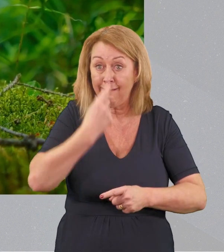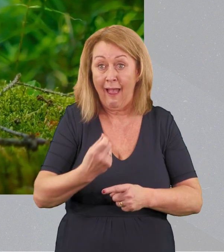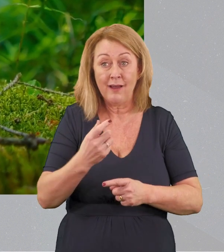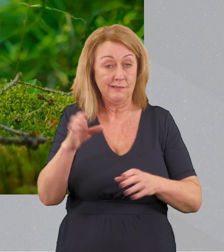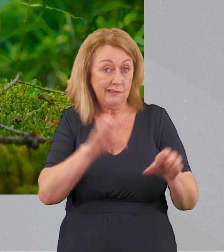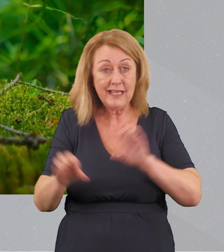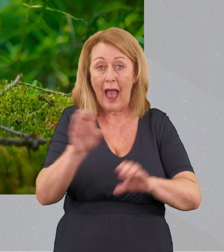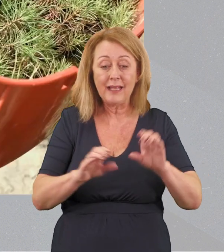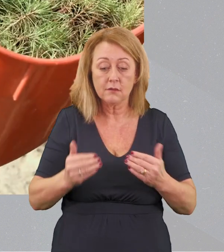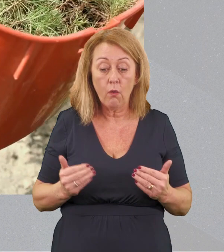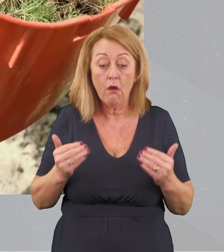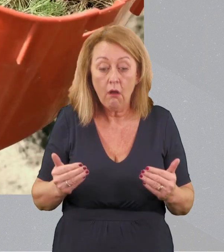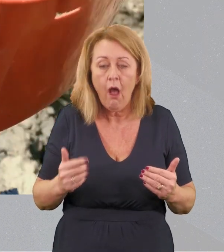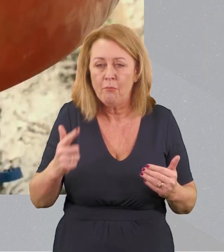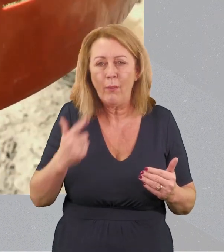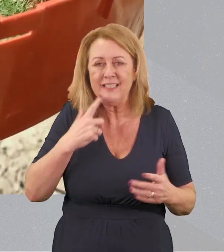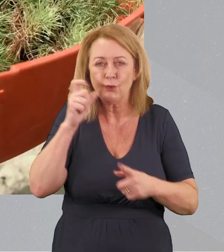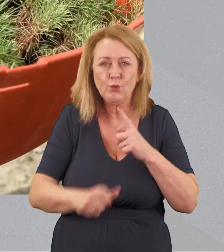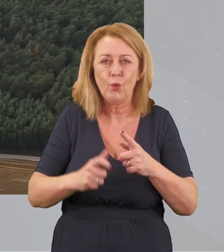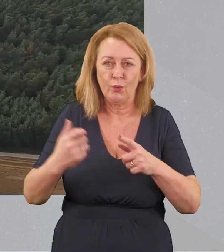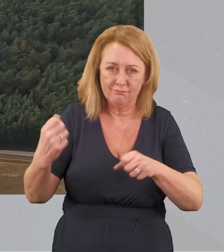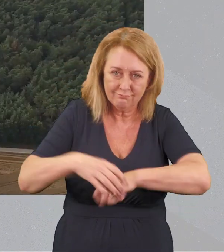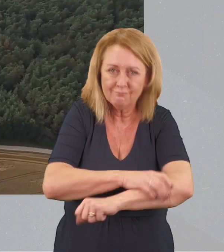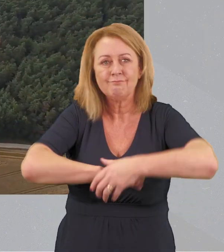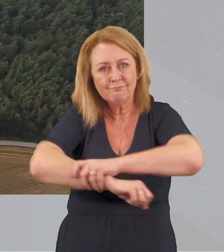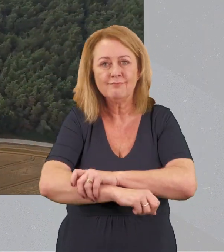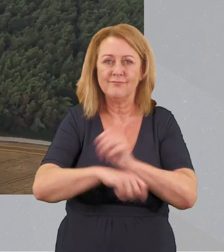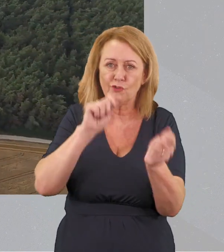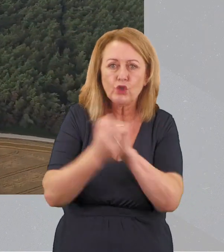Science and evidence can only take you so far. You need to act on it.